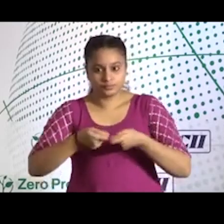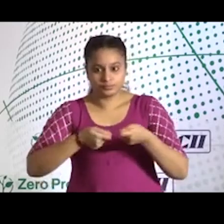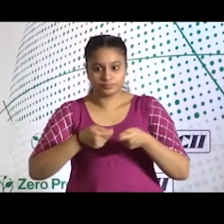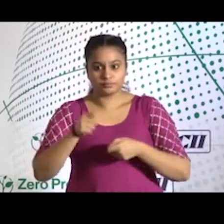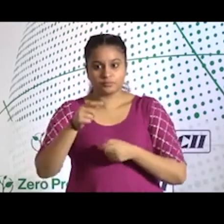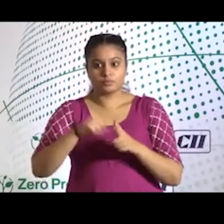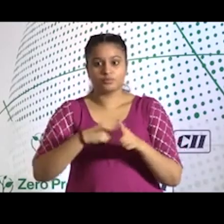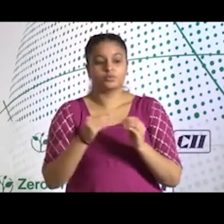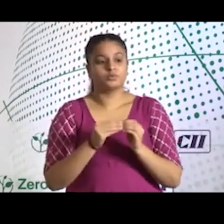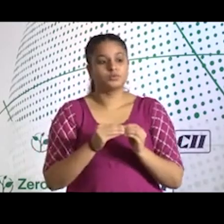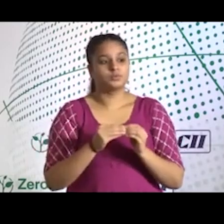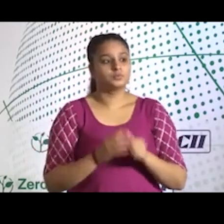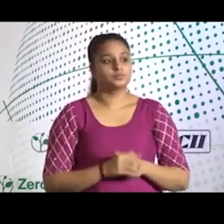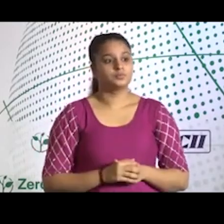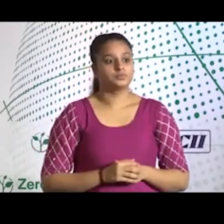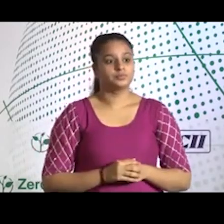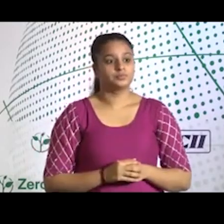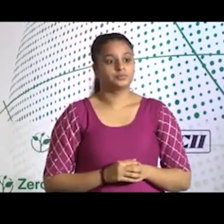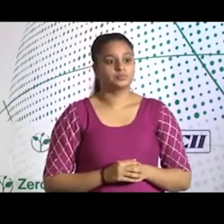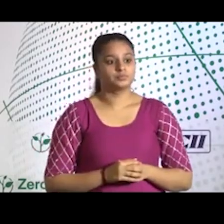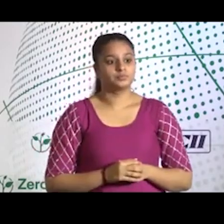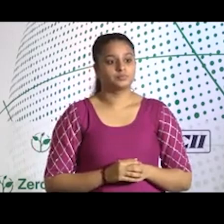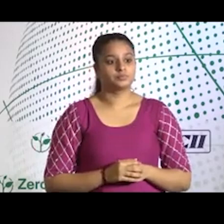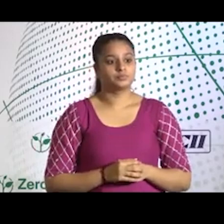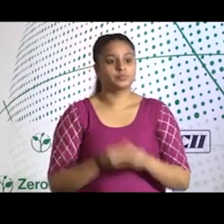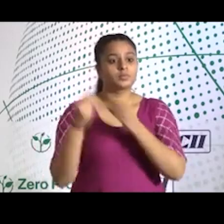So what accountability is there if we are not